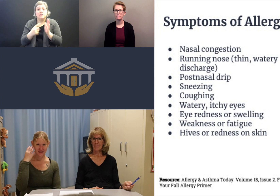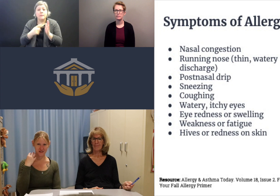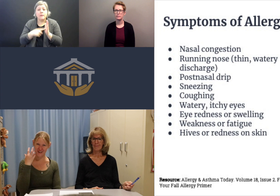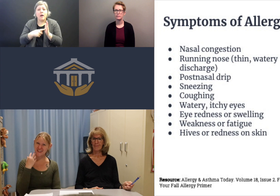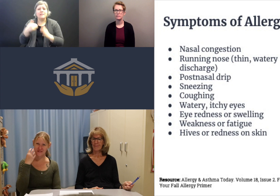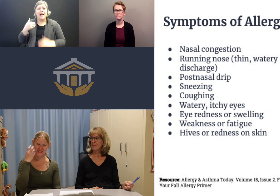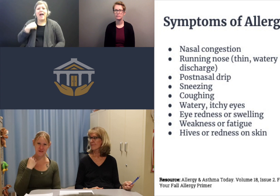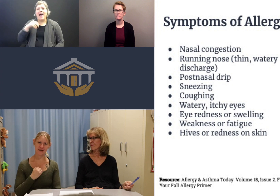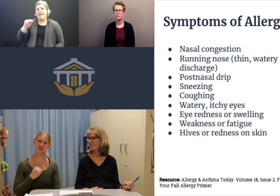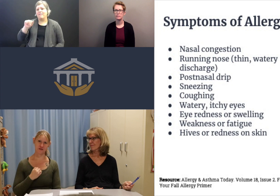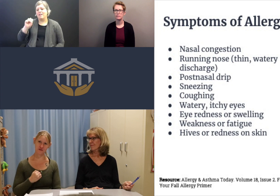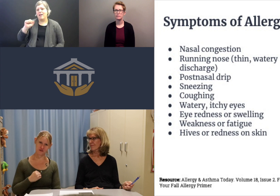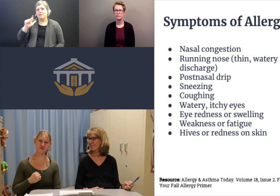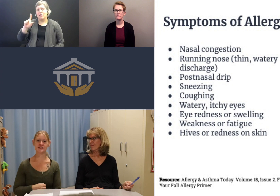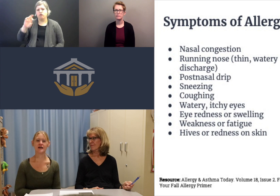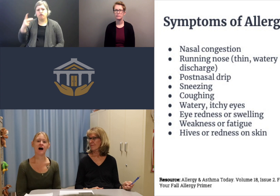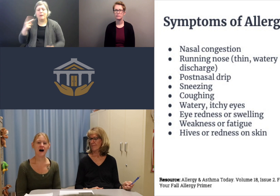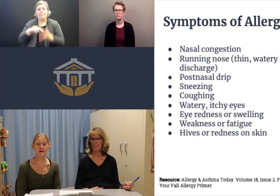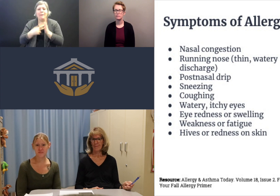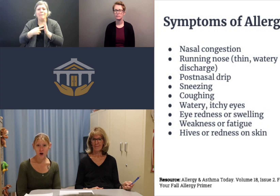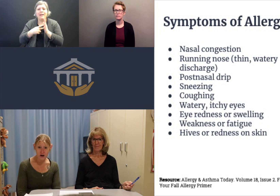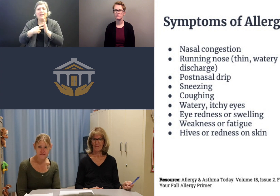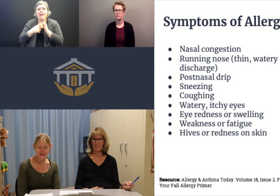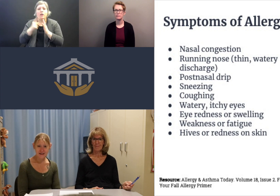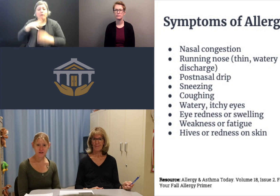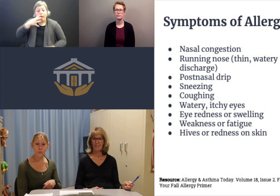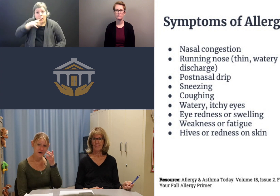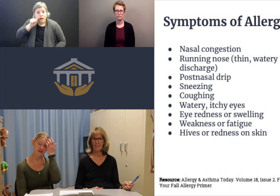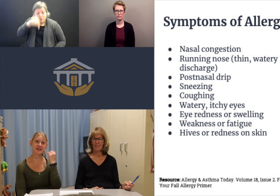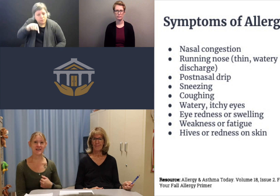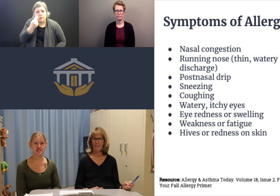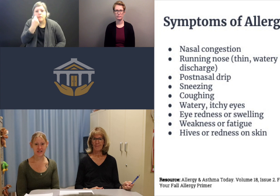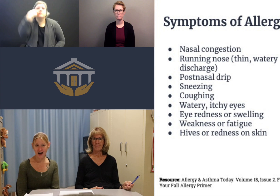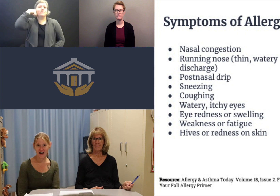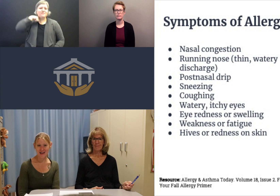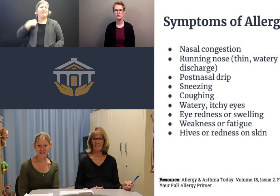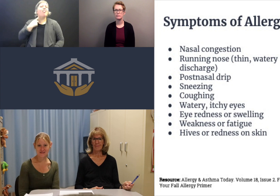your runny nose is going down to your throat. Coughing, watery and itchy eyes,